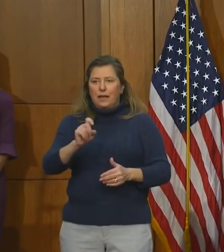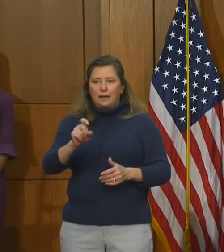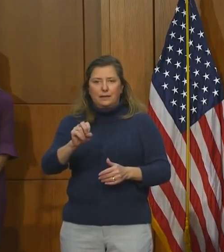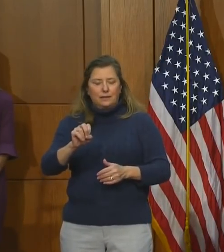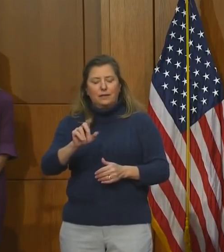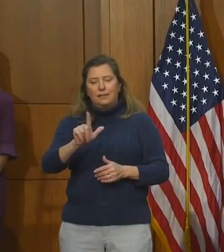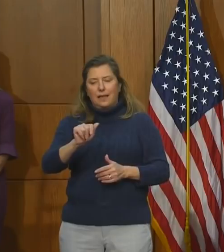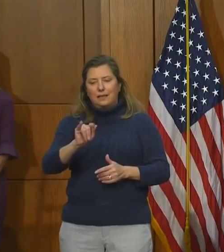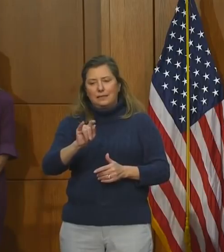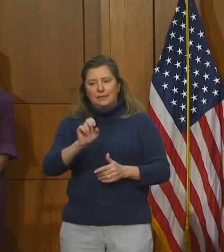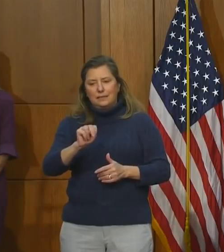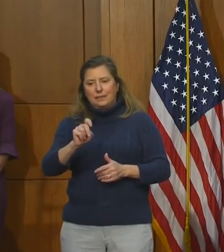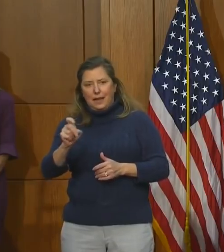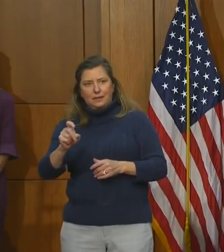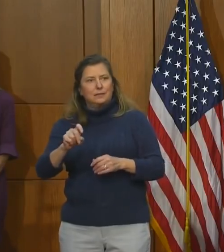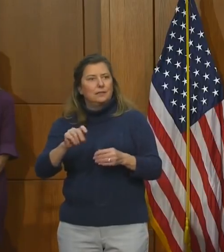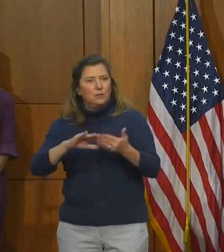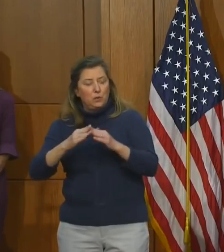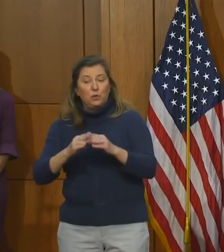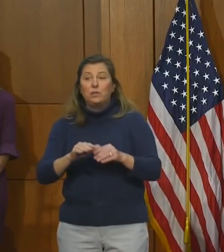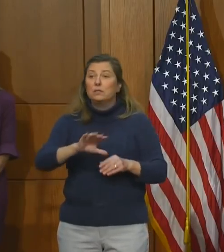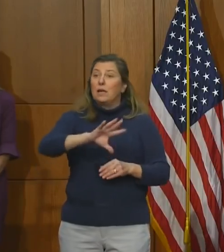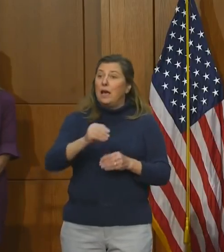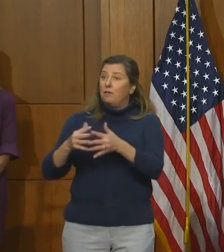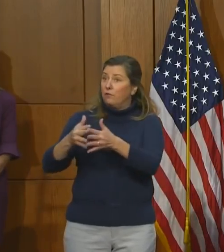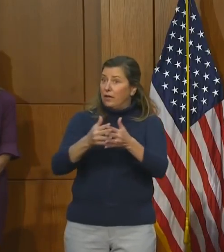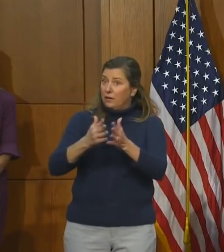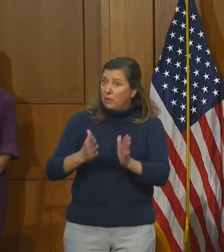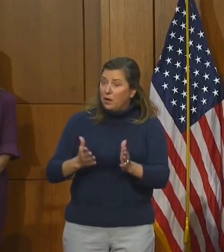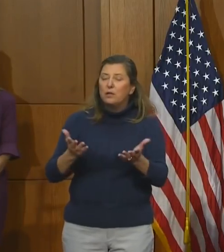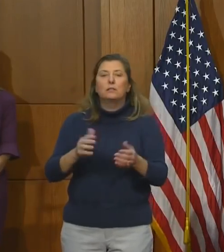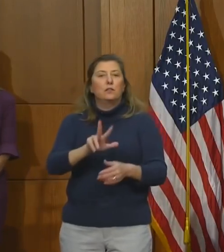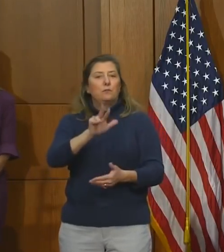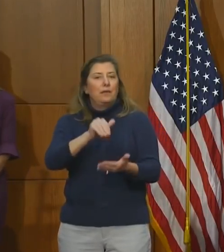THE NUMBER OF CASES AND DEATHS AND- AFRICAN AMERICANS AND THAT